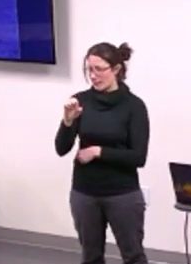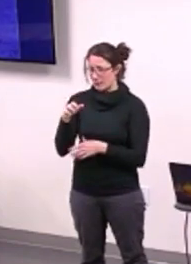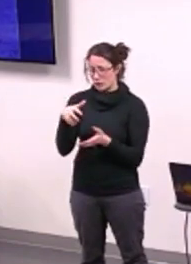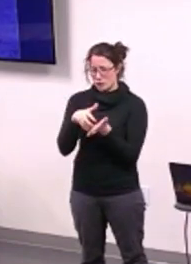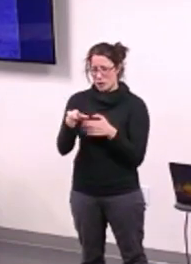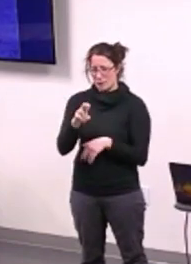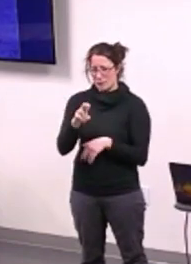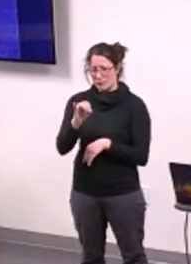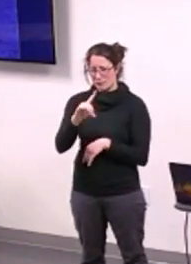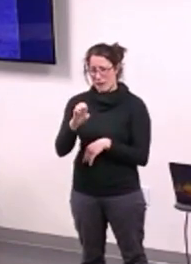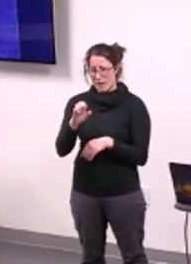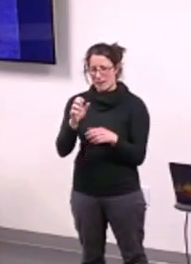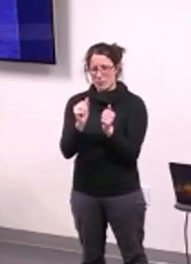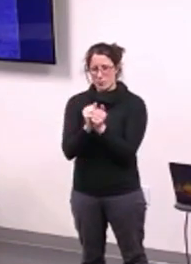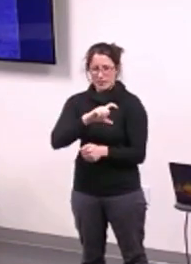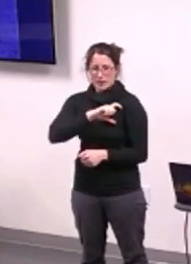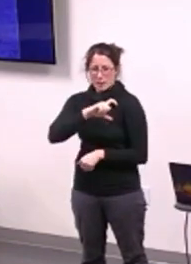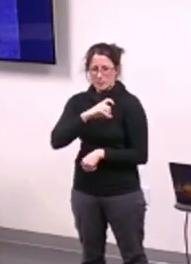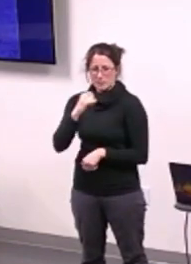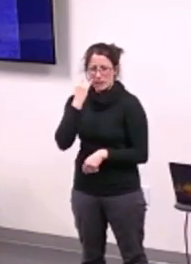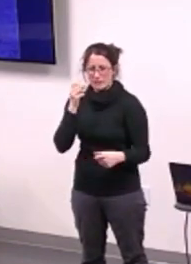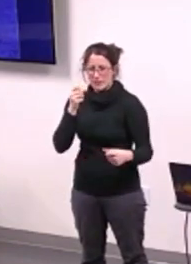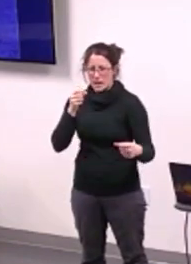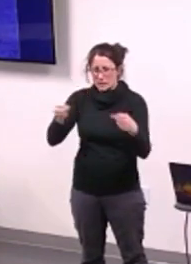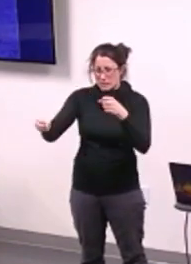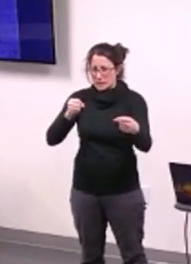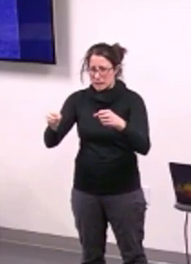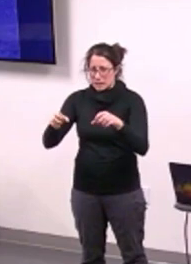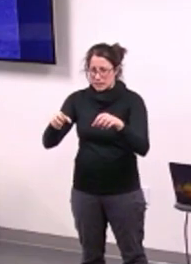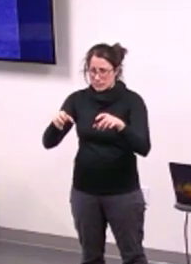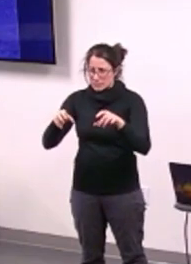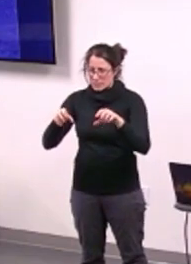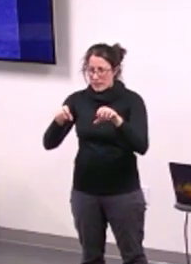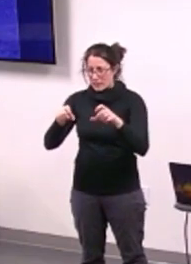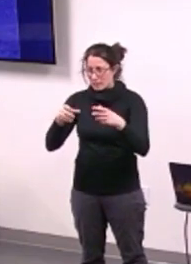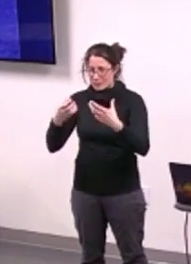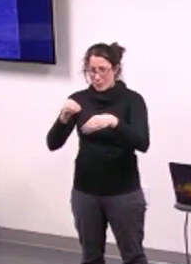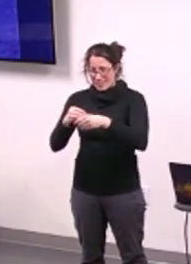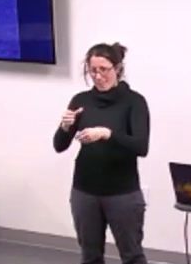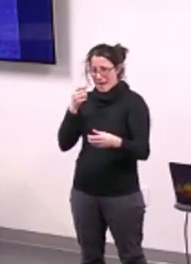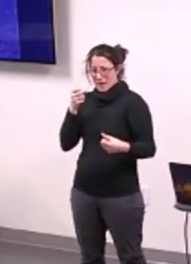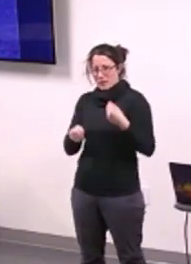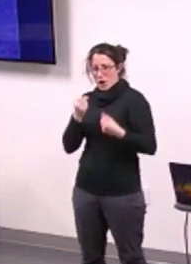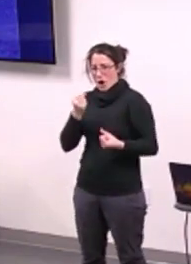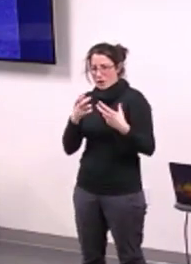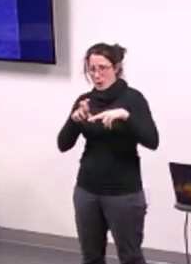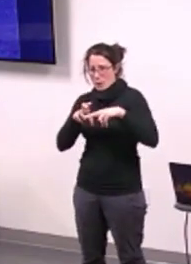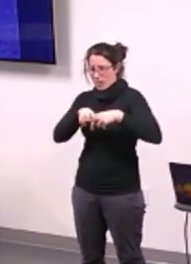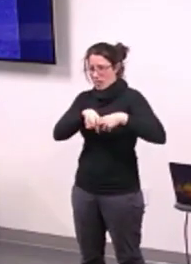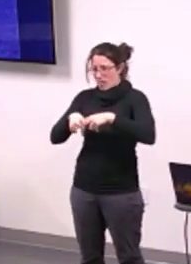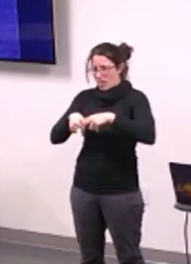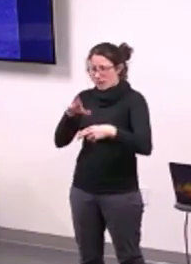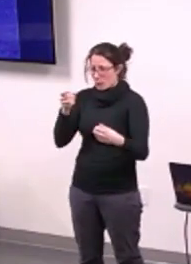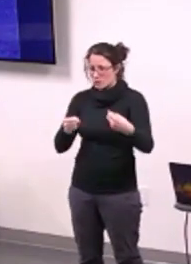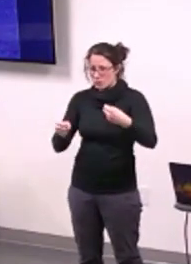Where they jostle people about and break their necks in the back of police vans, like Freddie Gray? Which started the Baltimore uprising.